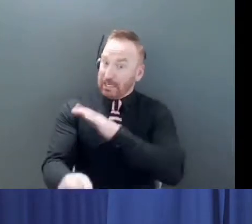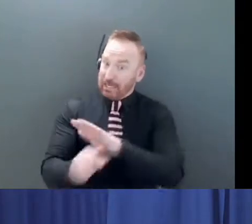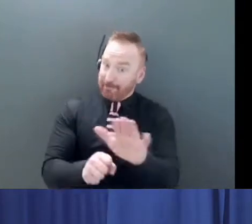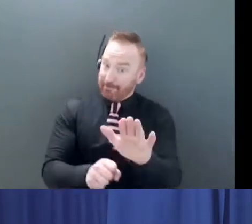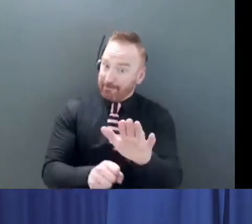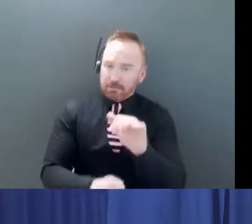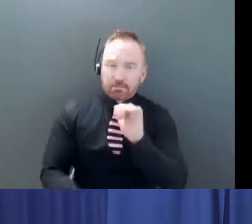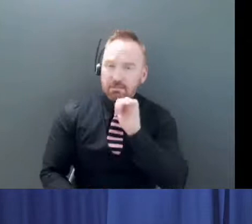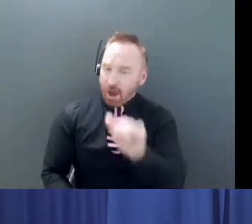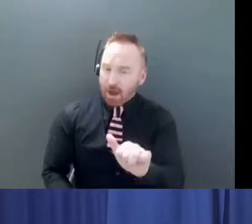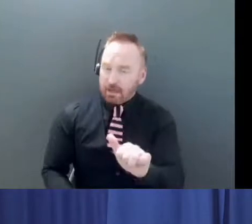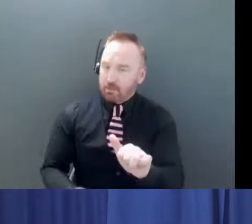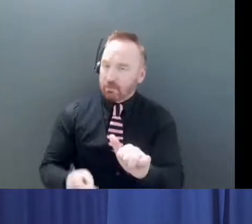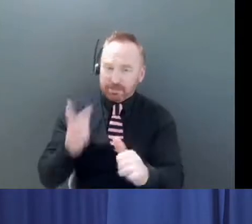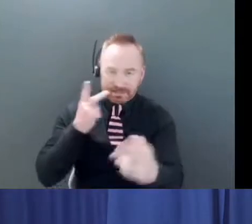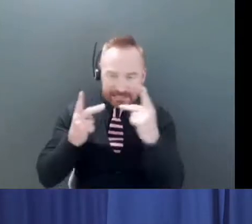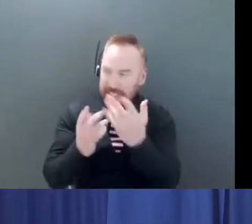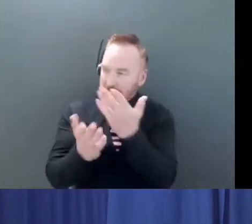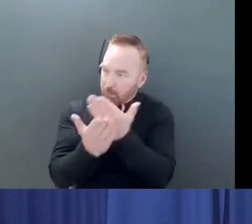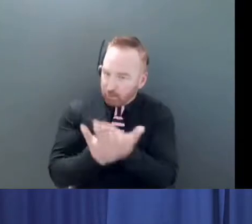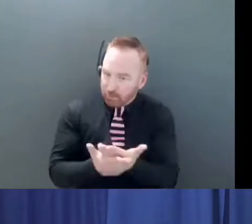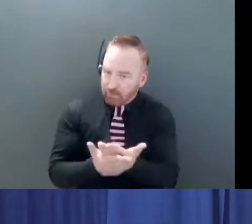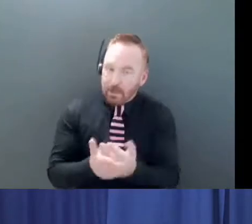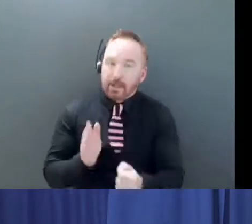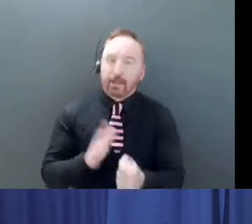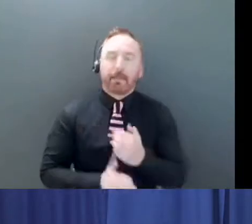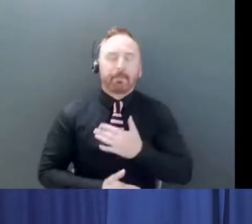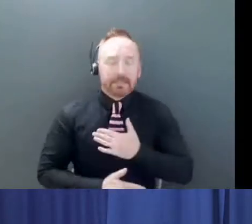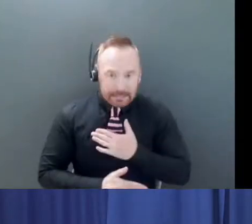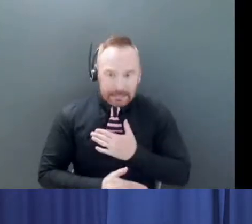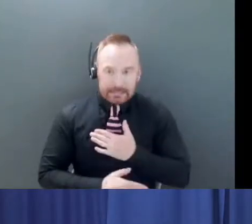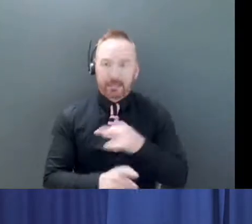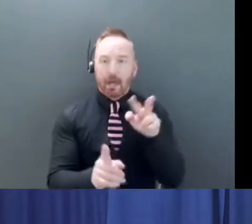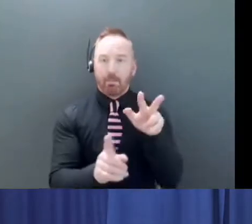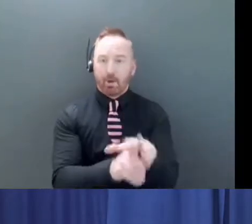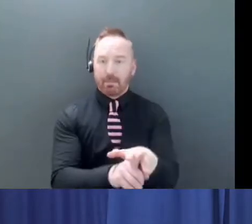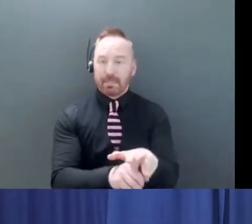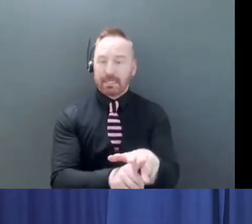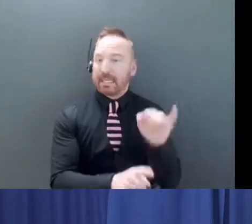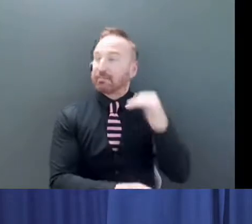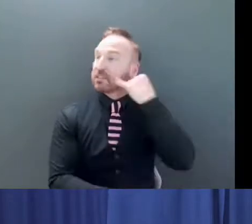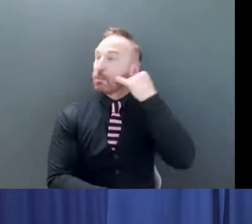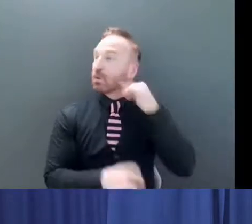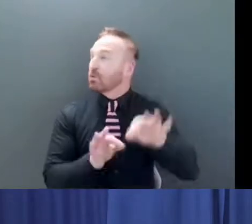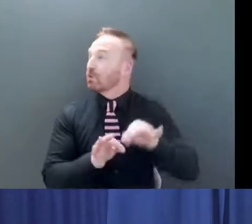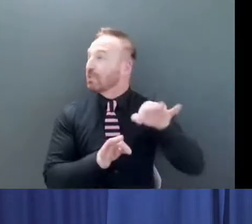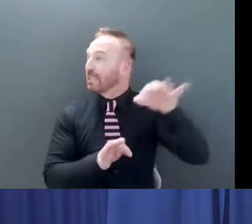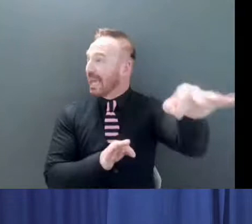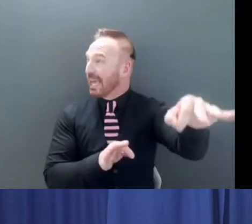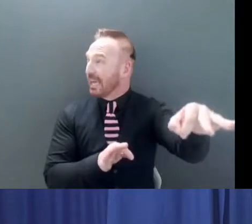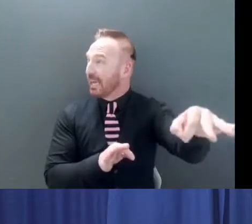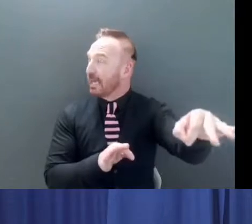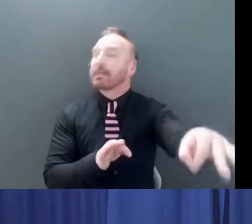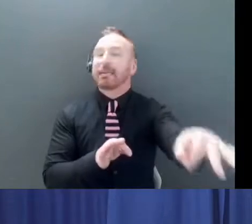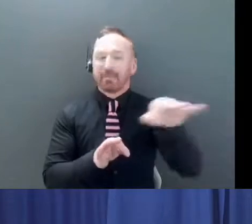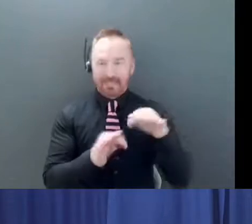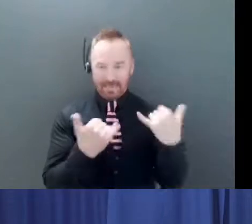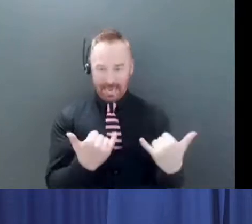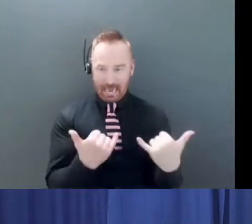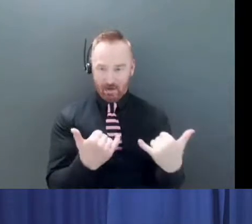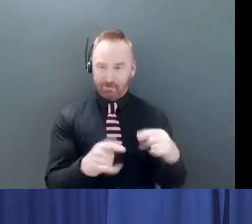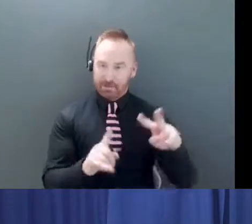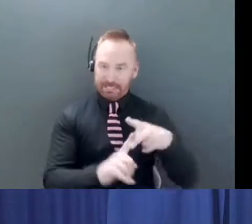if you are over overdue.